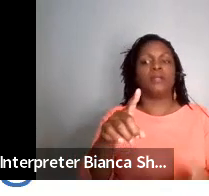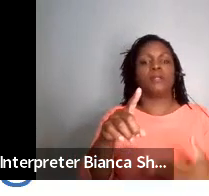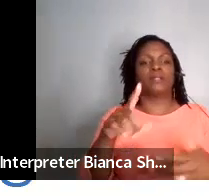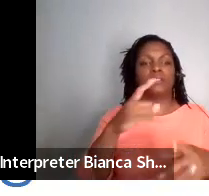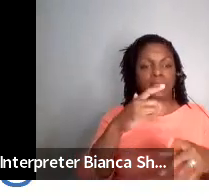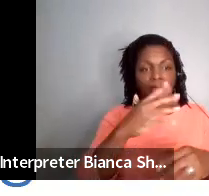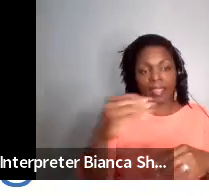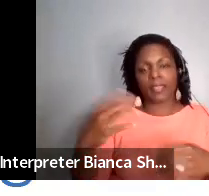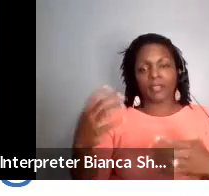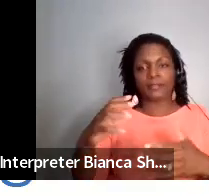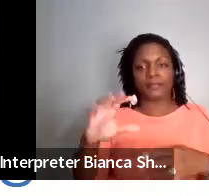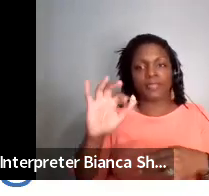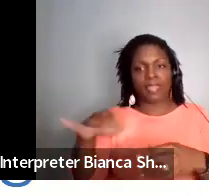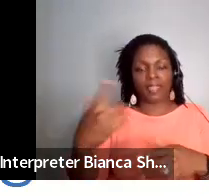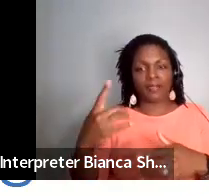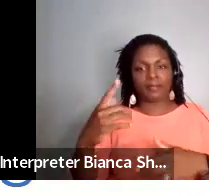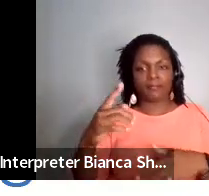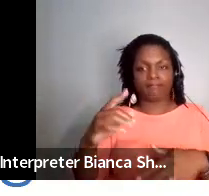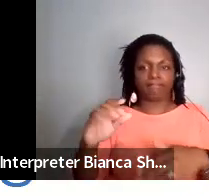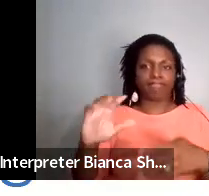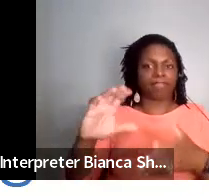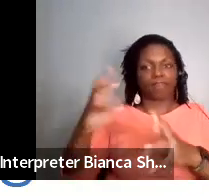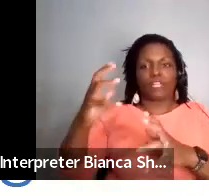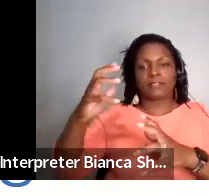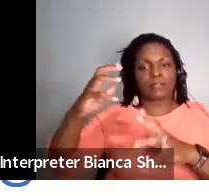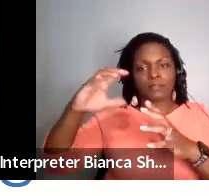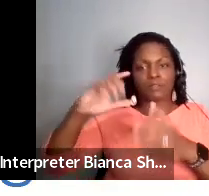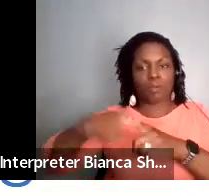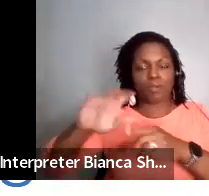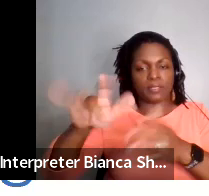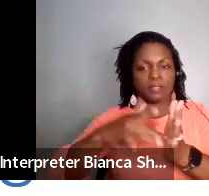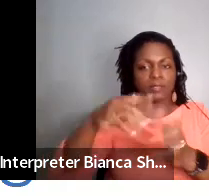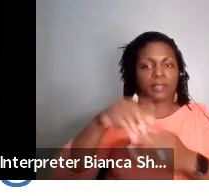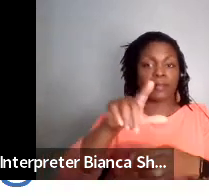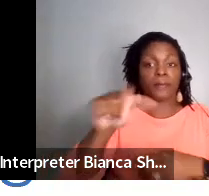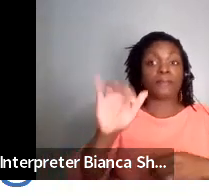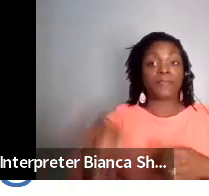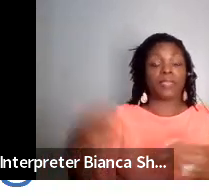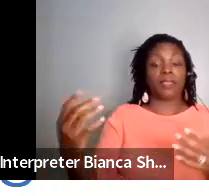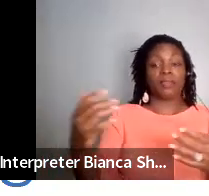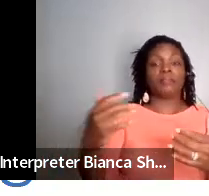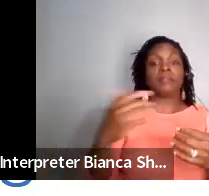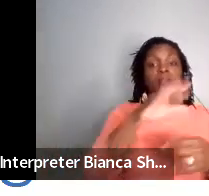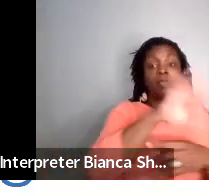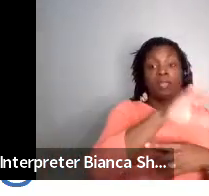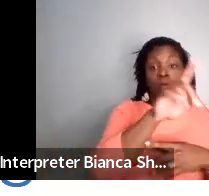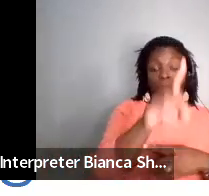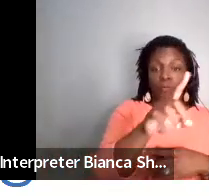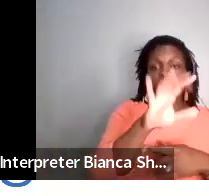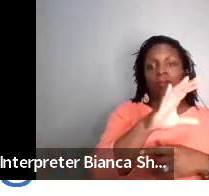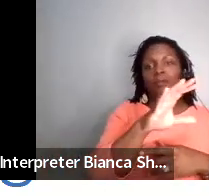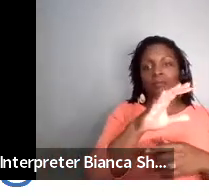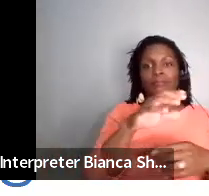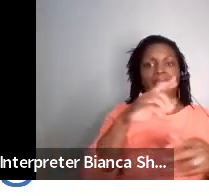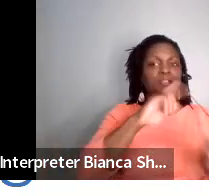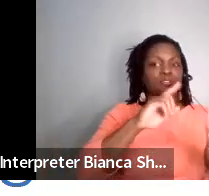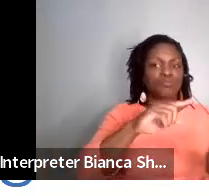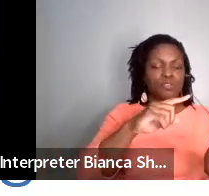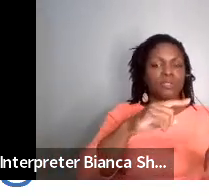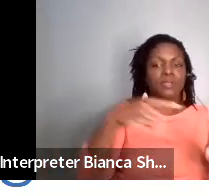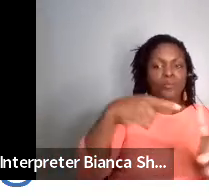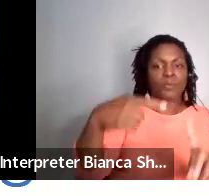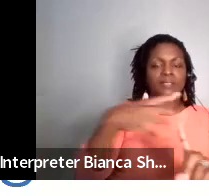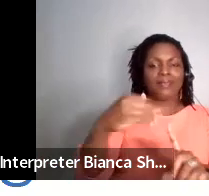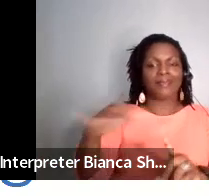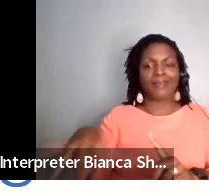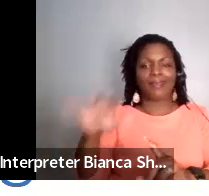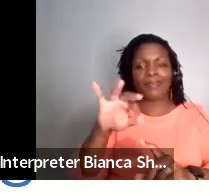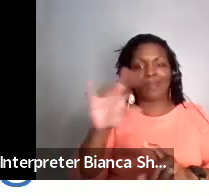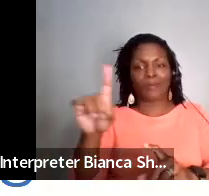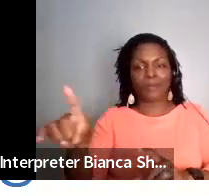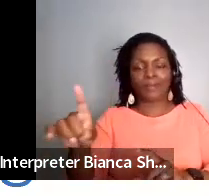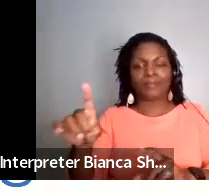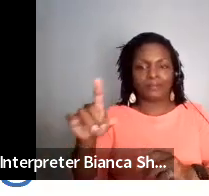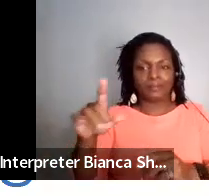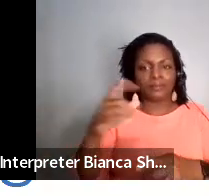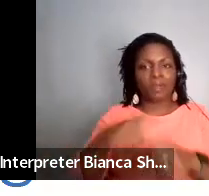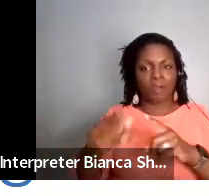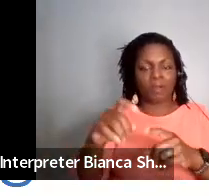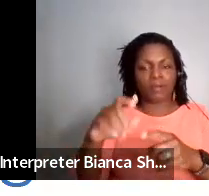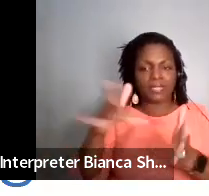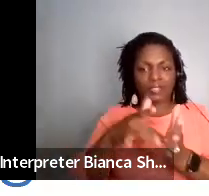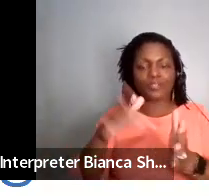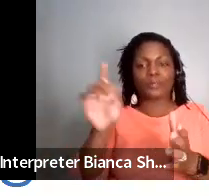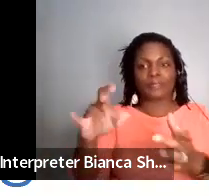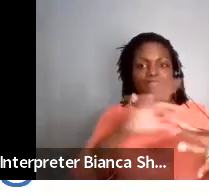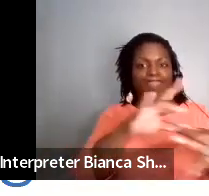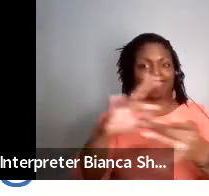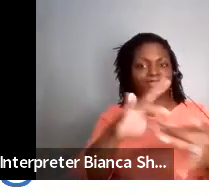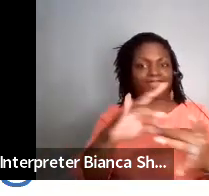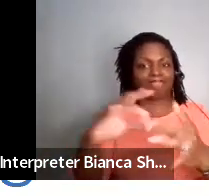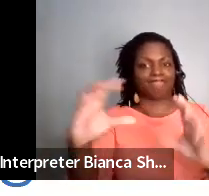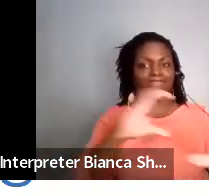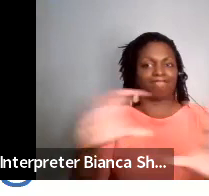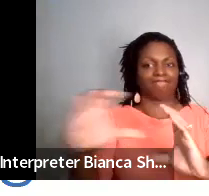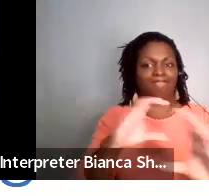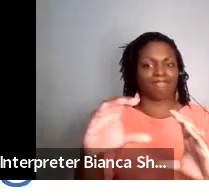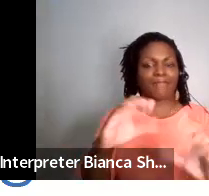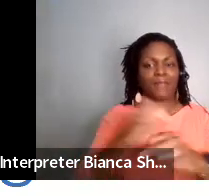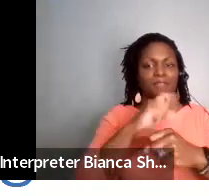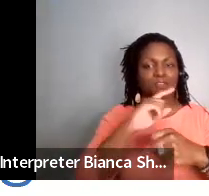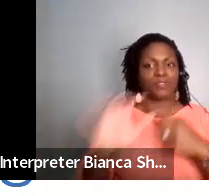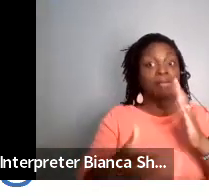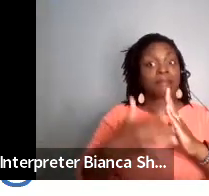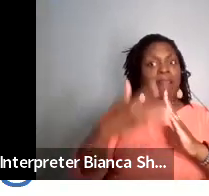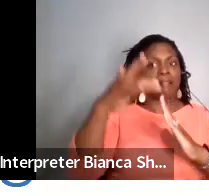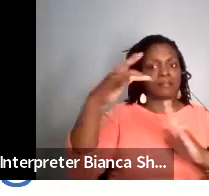So we know that's going to be some cross training between the 9, 1 one public safety answering points and the 9, 8 8 call centers and making sure that there's ongoing community that as a technology has developed there's